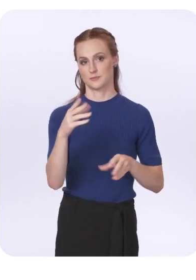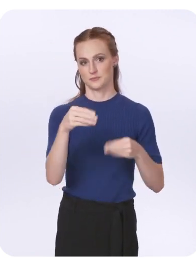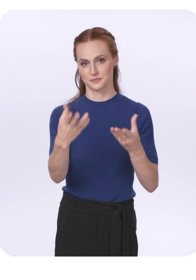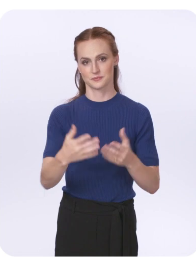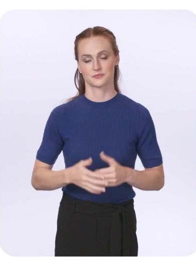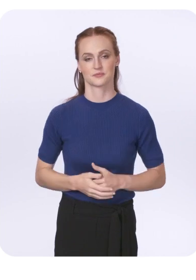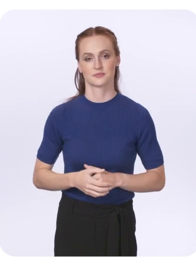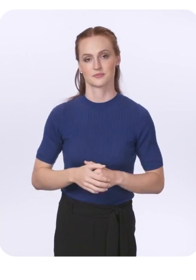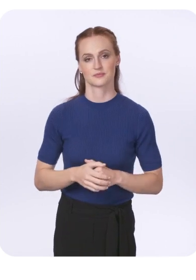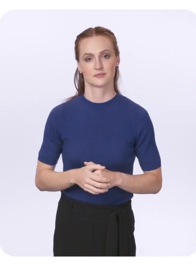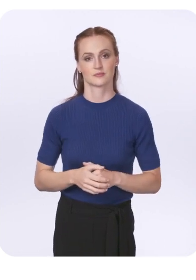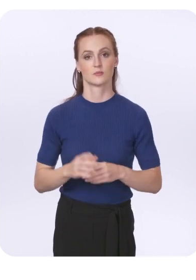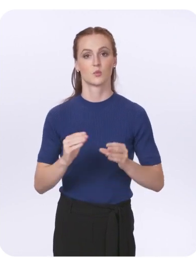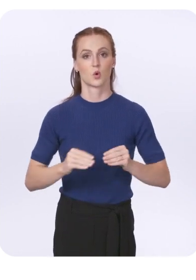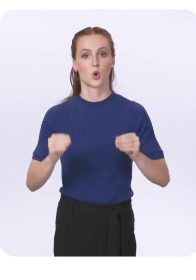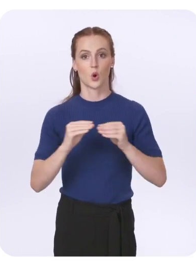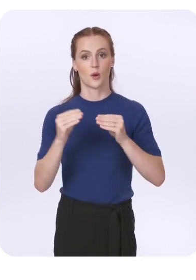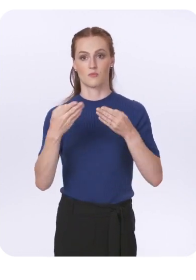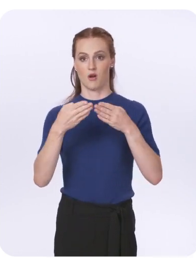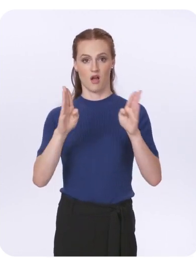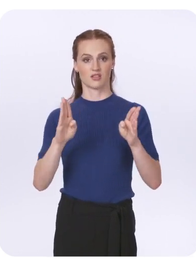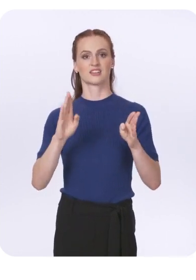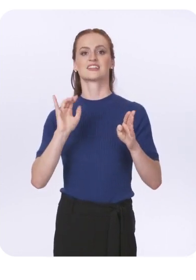More broadly, these happen to be the performance improvements